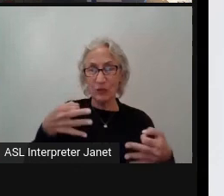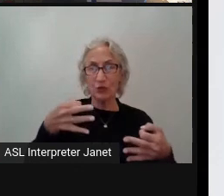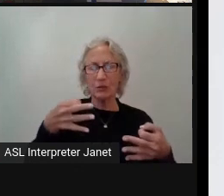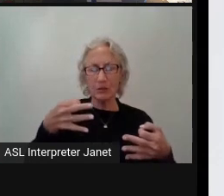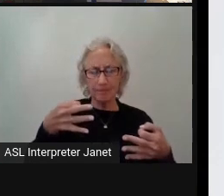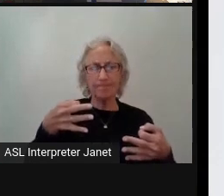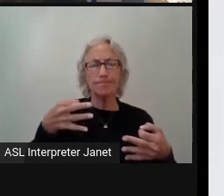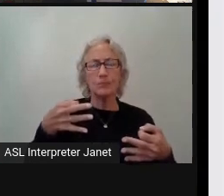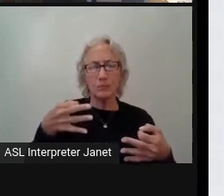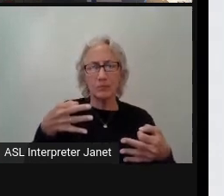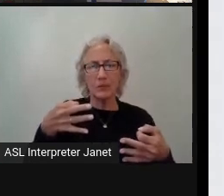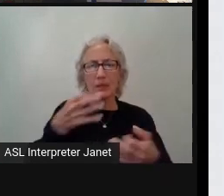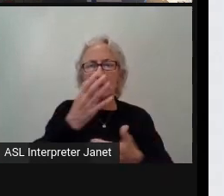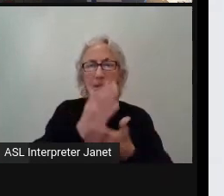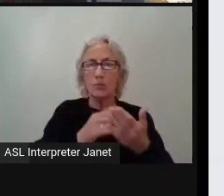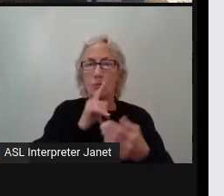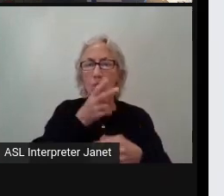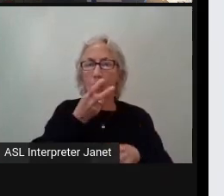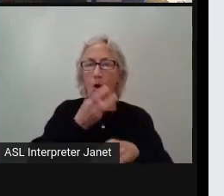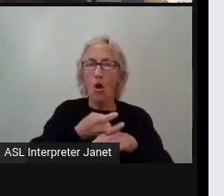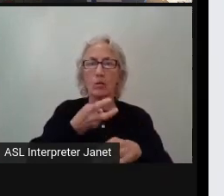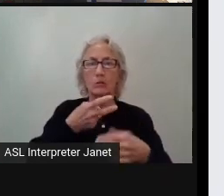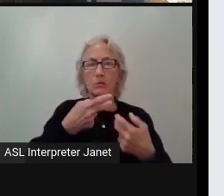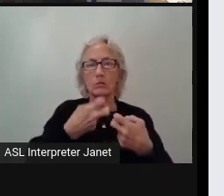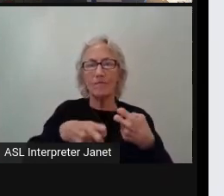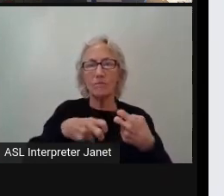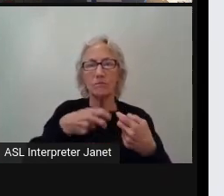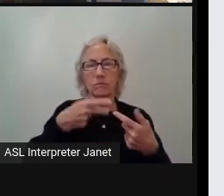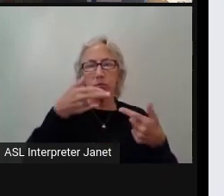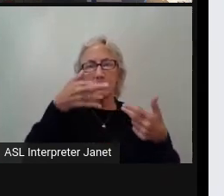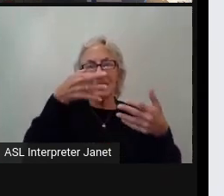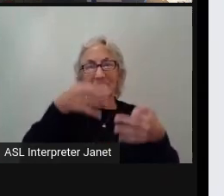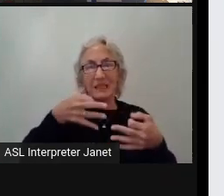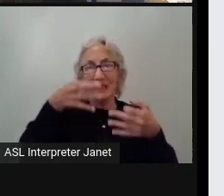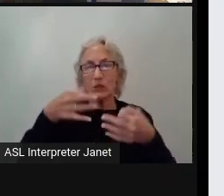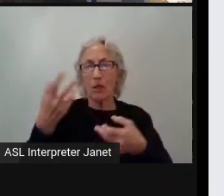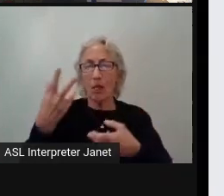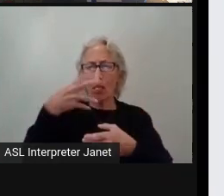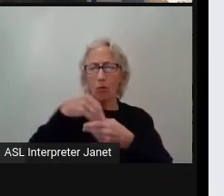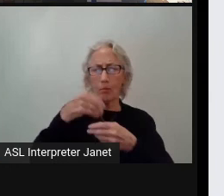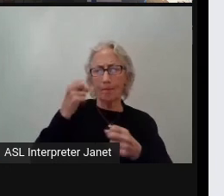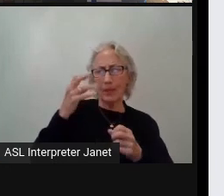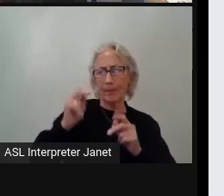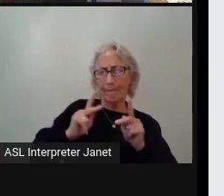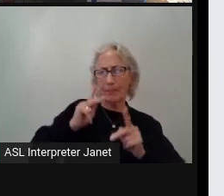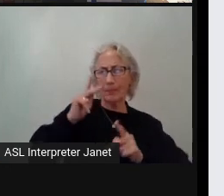because it meant to put lots of people in the same direction,